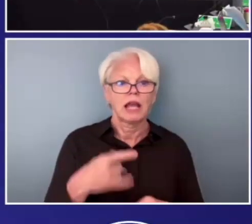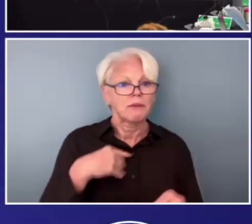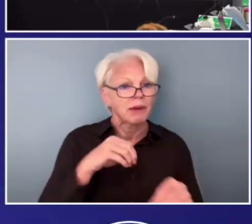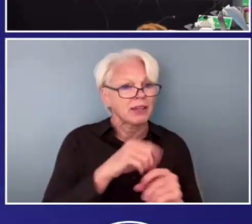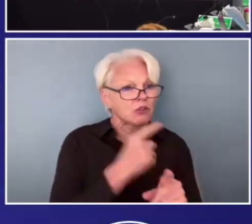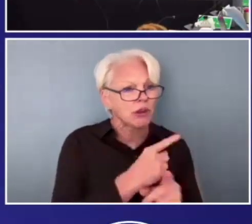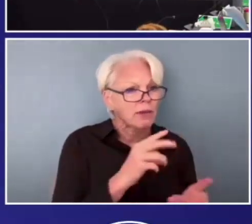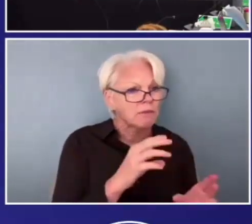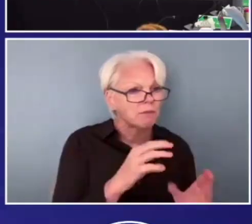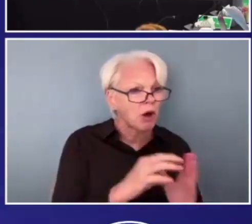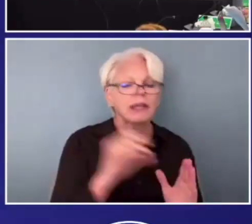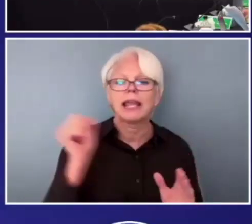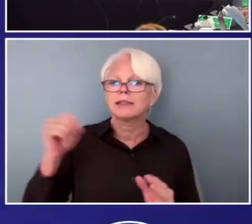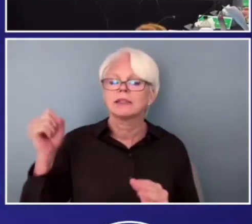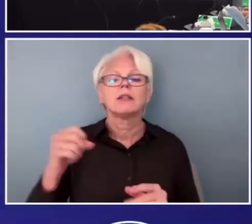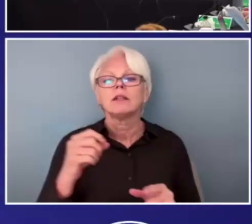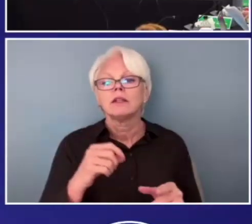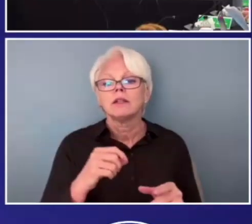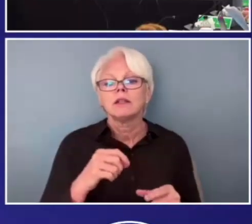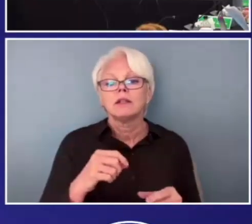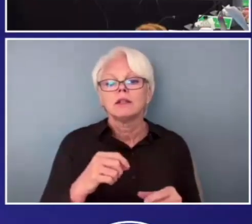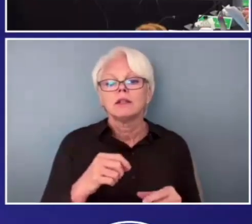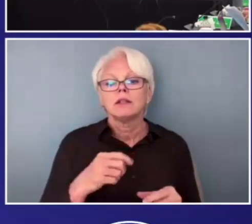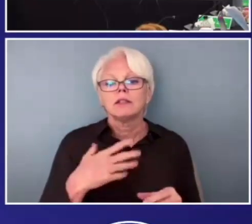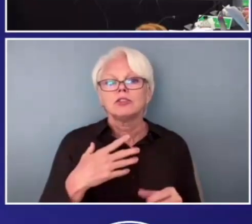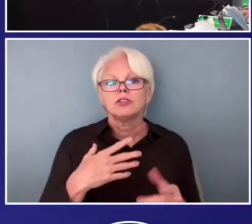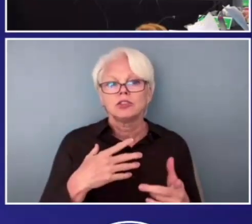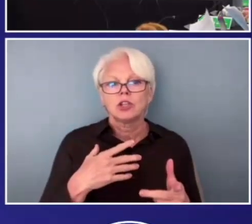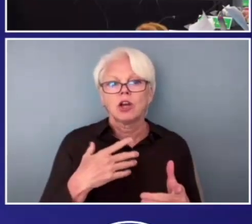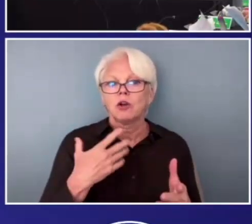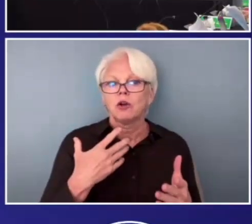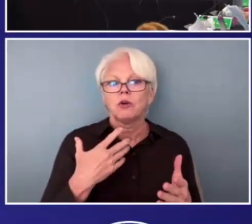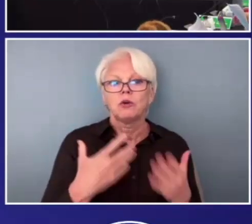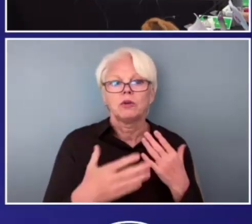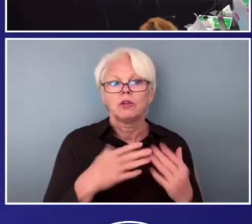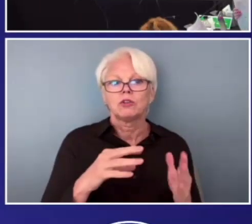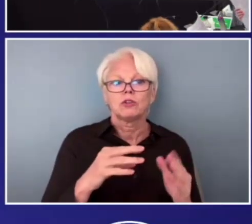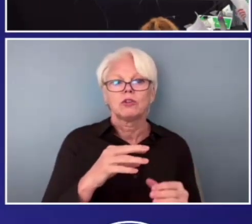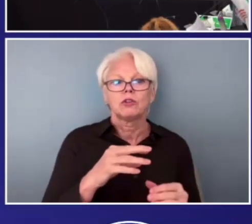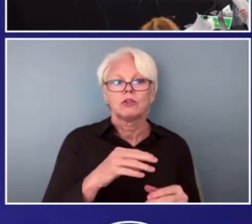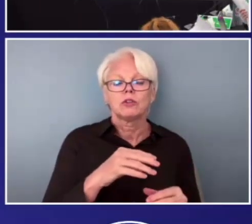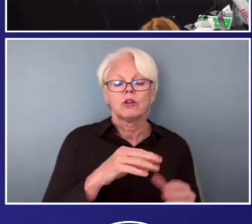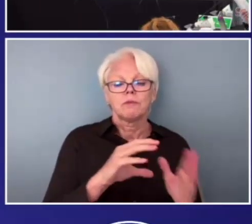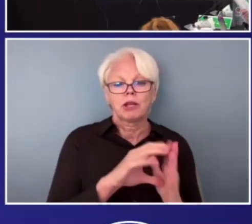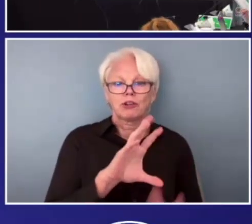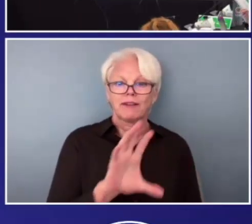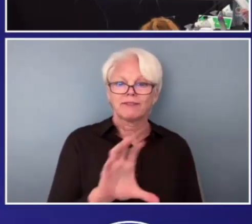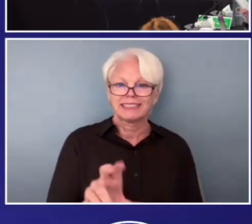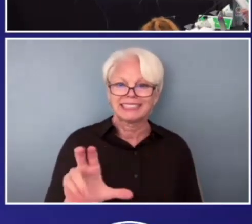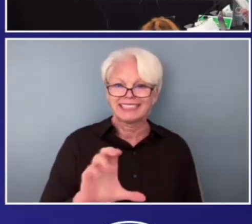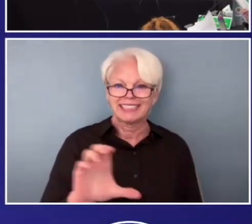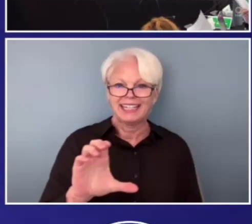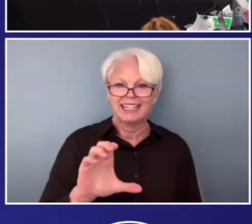Notwithstanding paragraph (c)(1) one Romanette one of this section, the Secretary grants forbearance for a